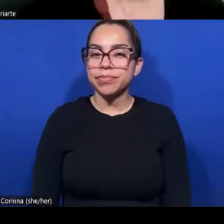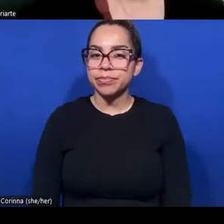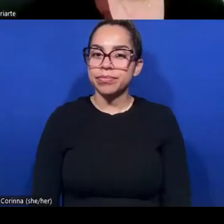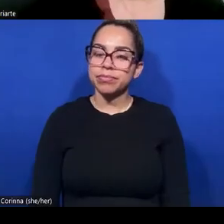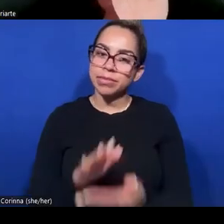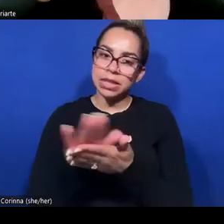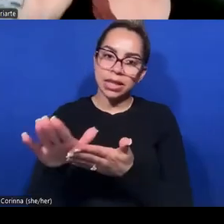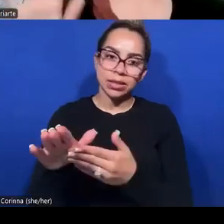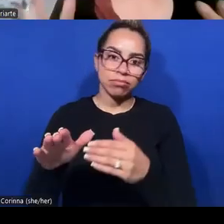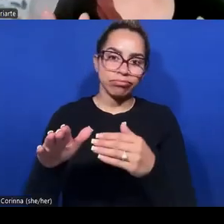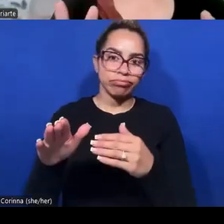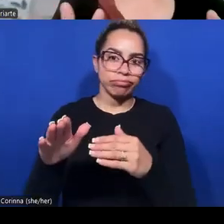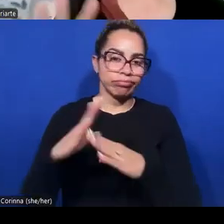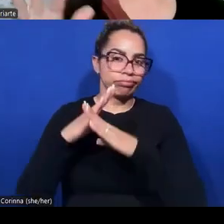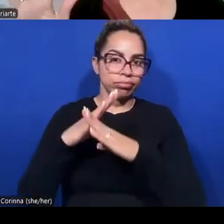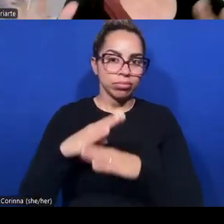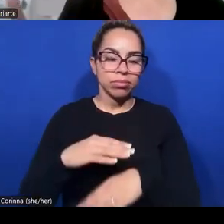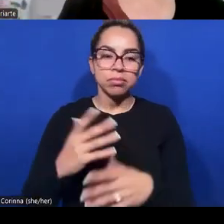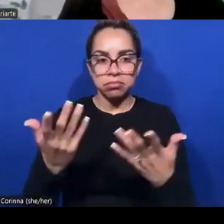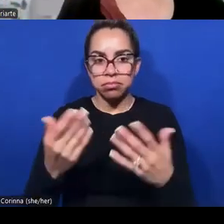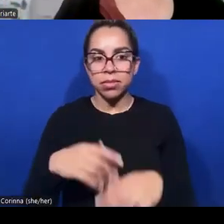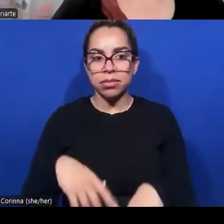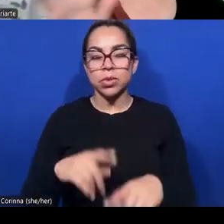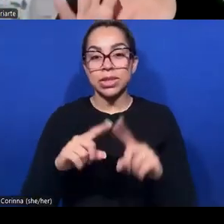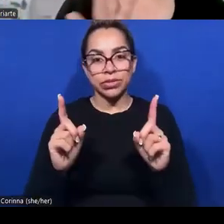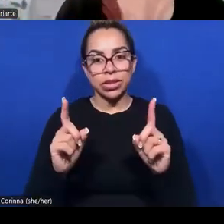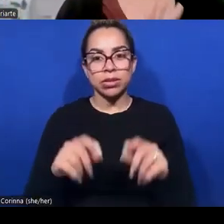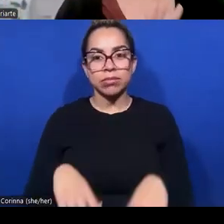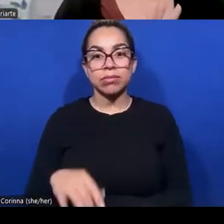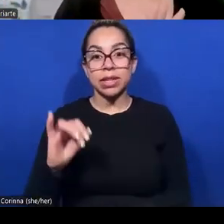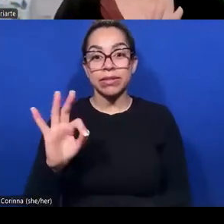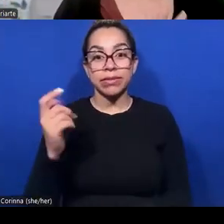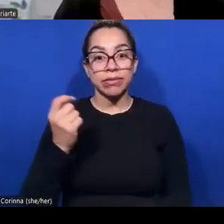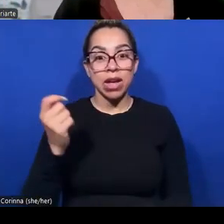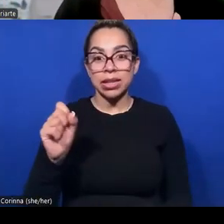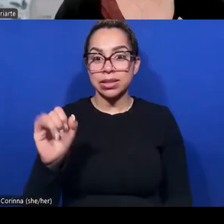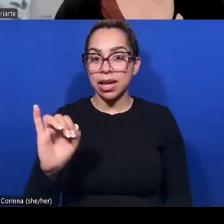But so it's different if you're on SSI benefits, the maximum you can